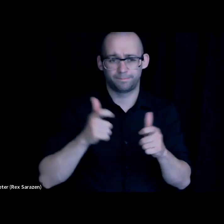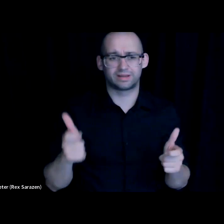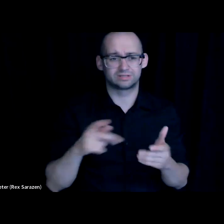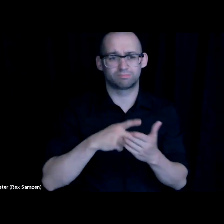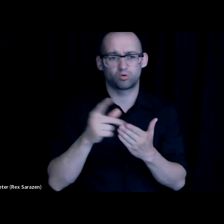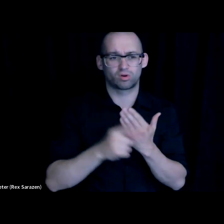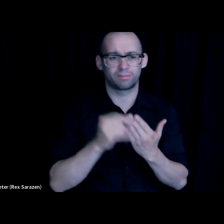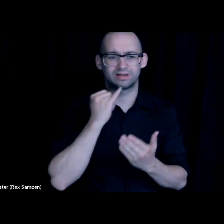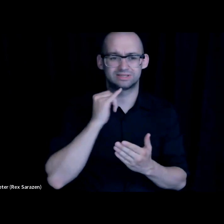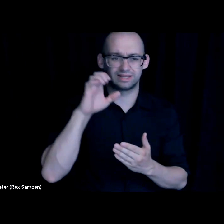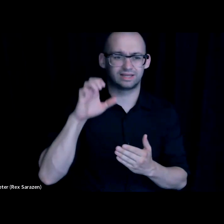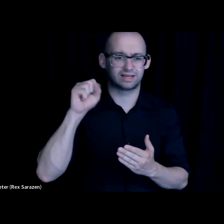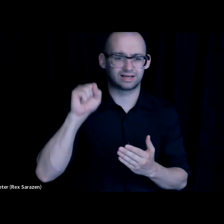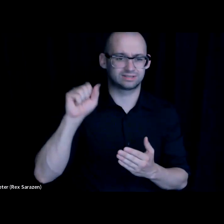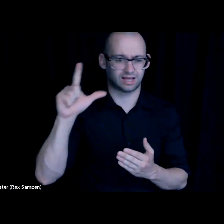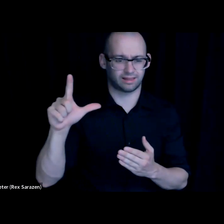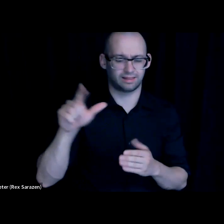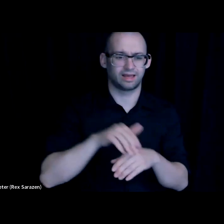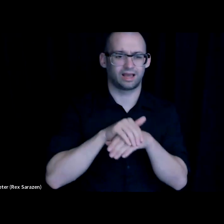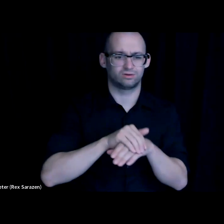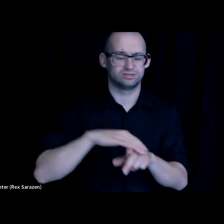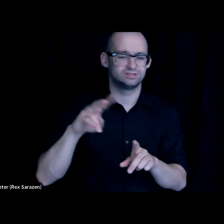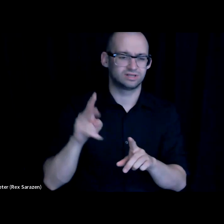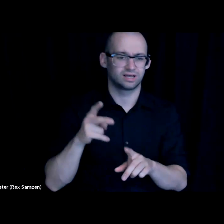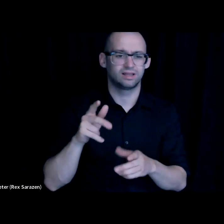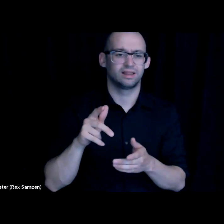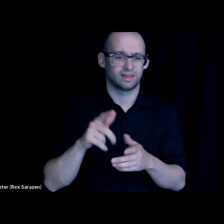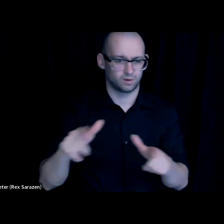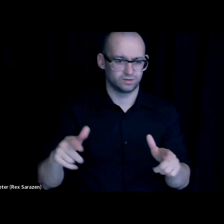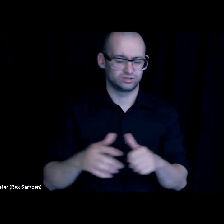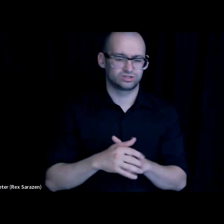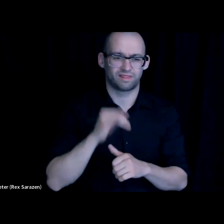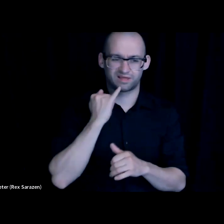second language, and that's where the largest enrollment is for our dull education in our